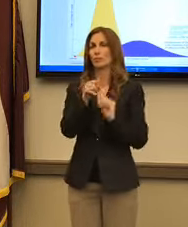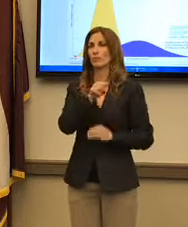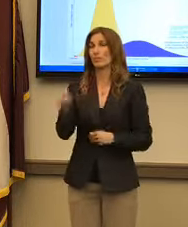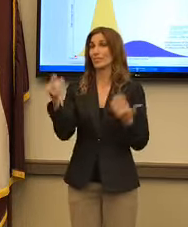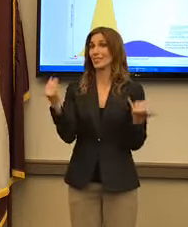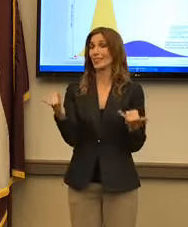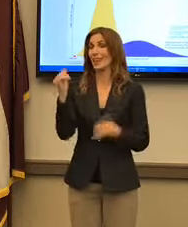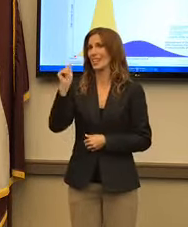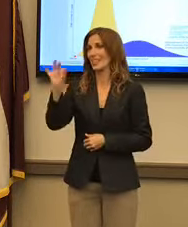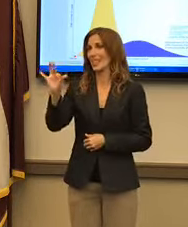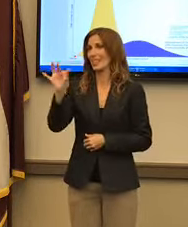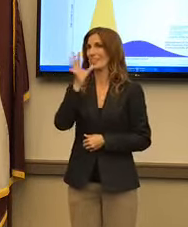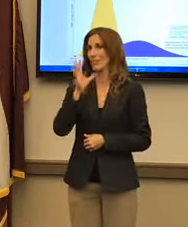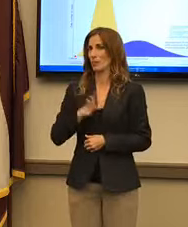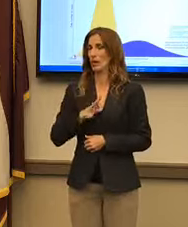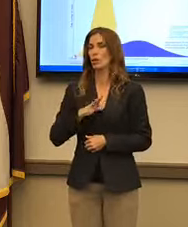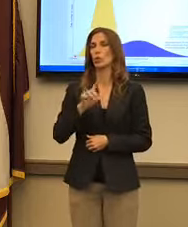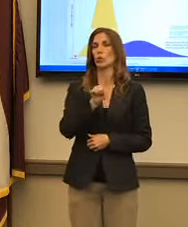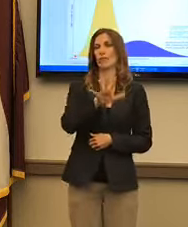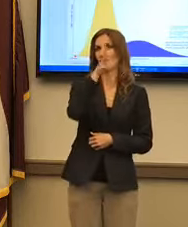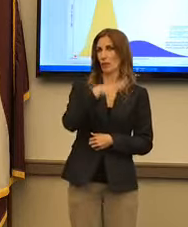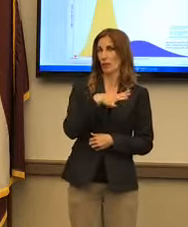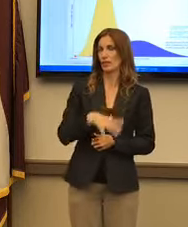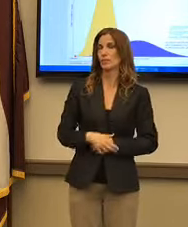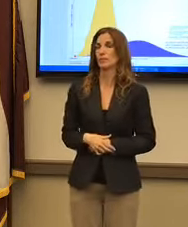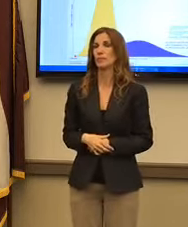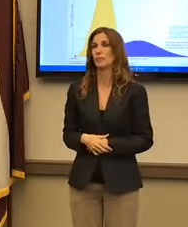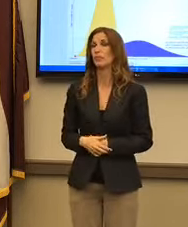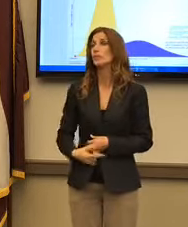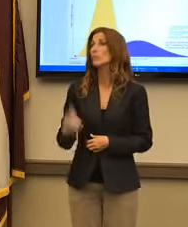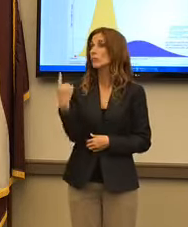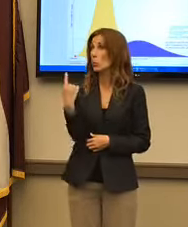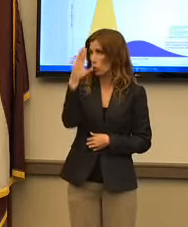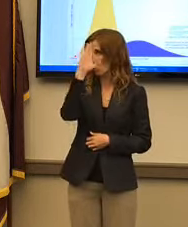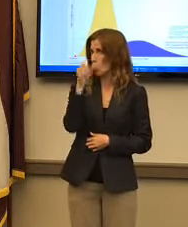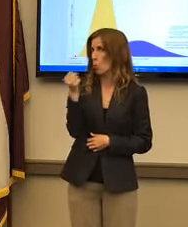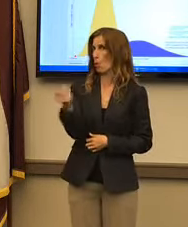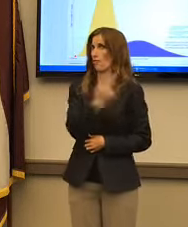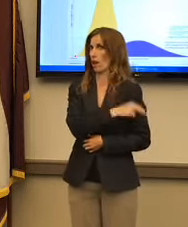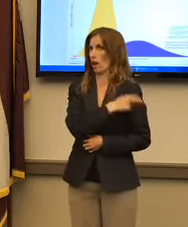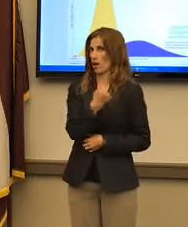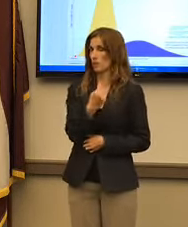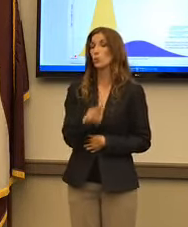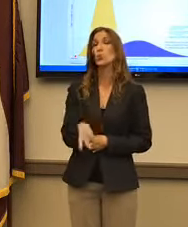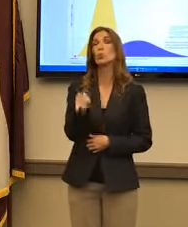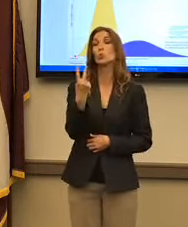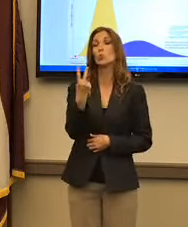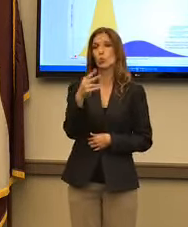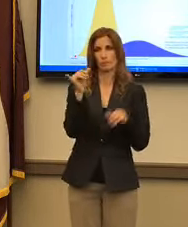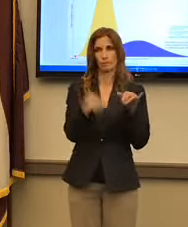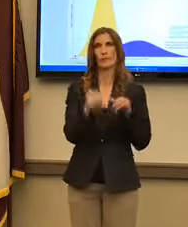females and 25 males one is known to be hospitalized two are at home in